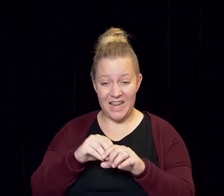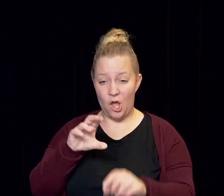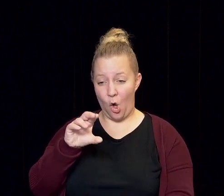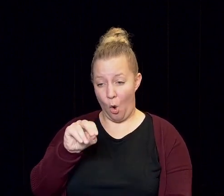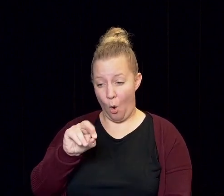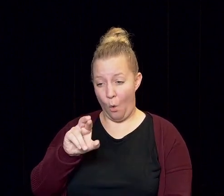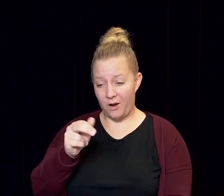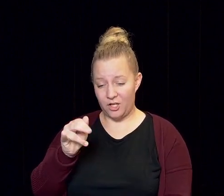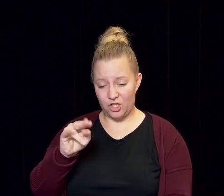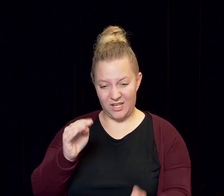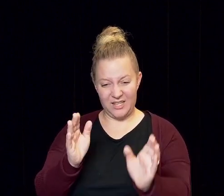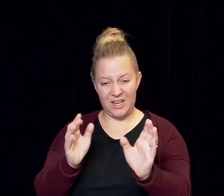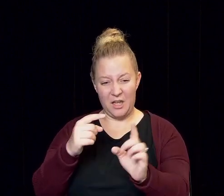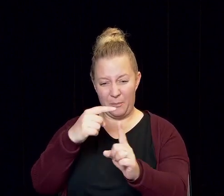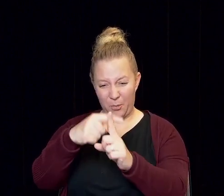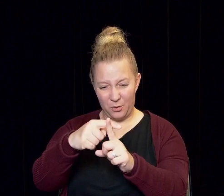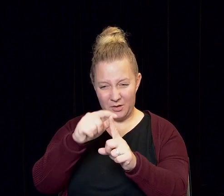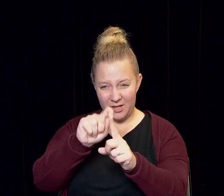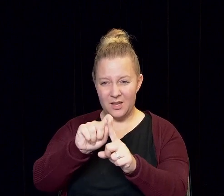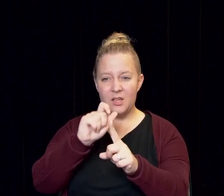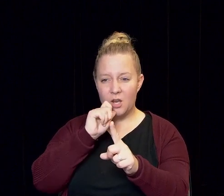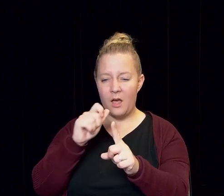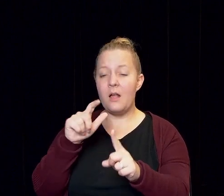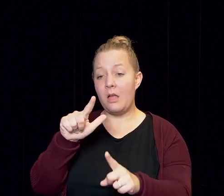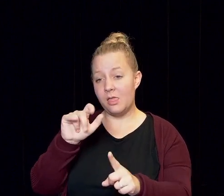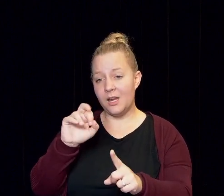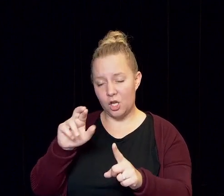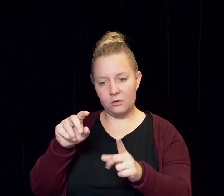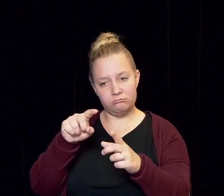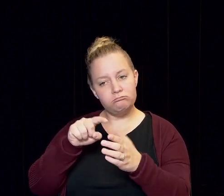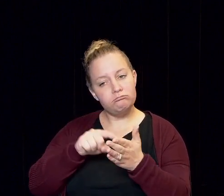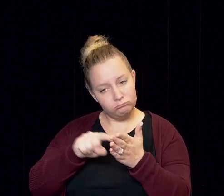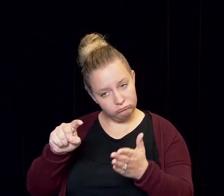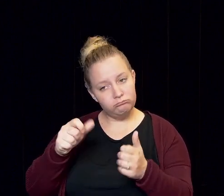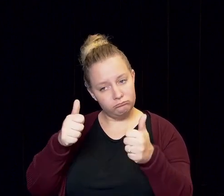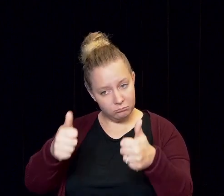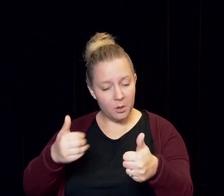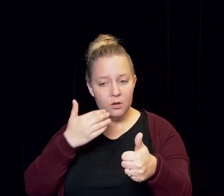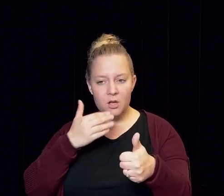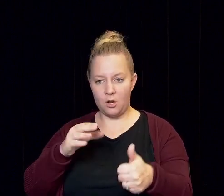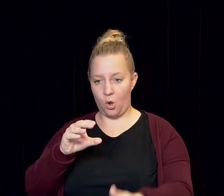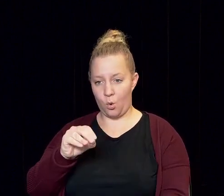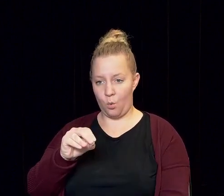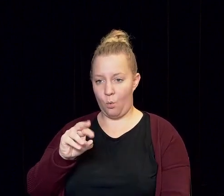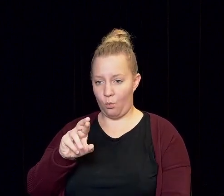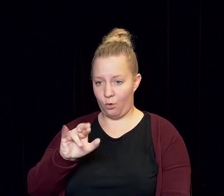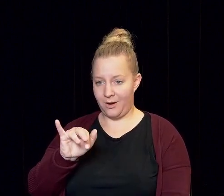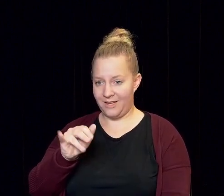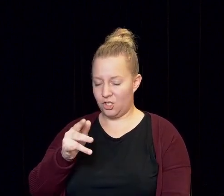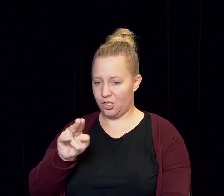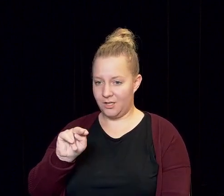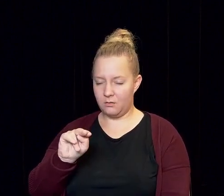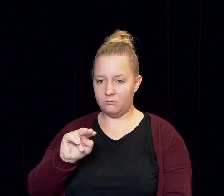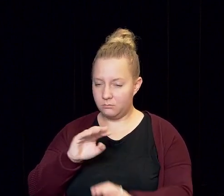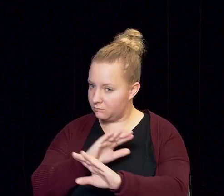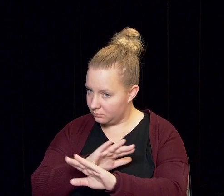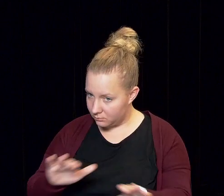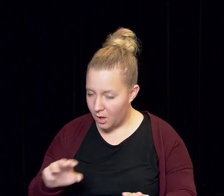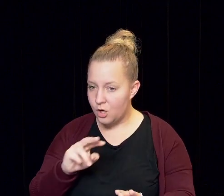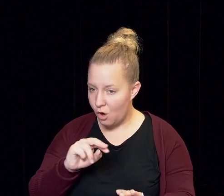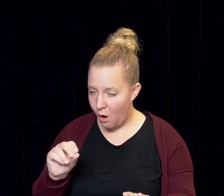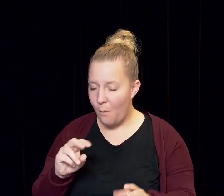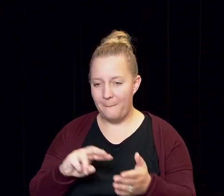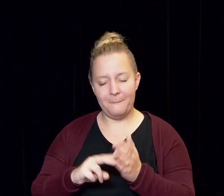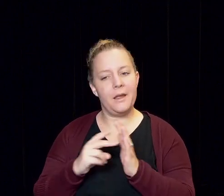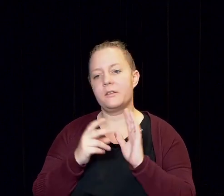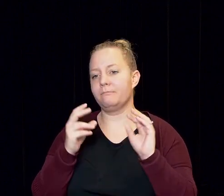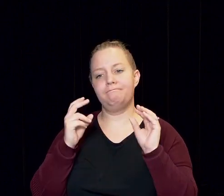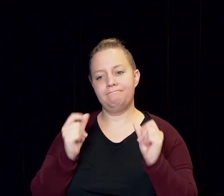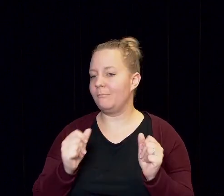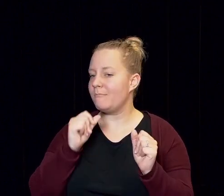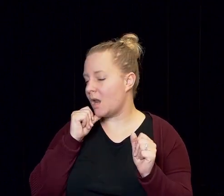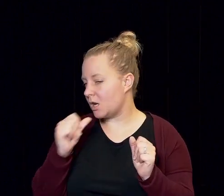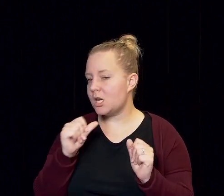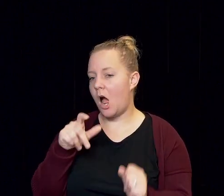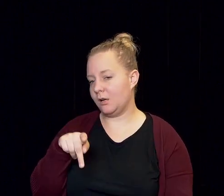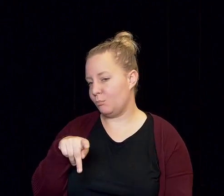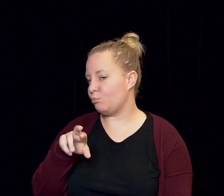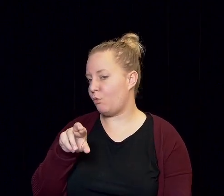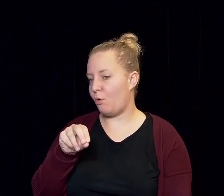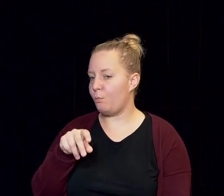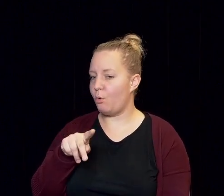things. Linear? Check, it's good. But origin? No. Which means, automatically, that it is not proportional.